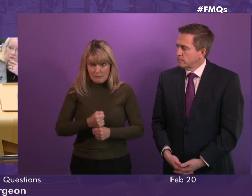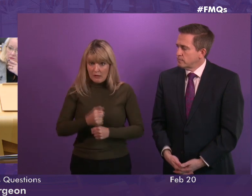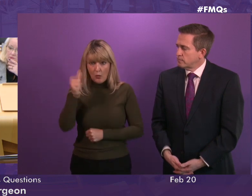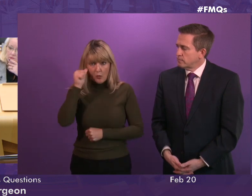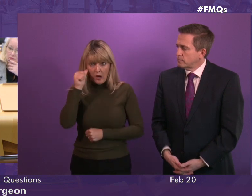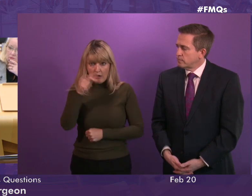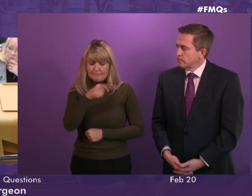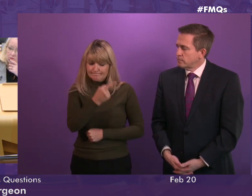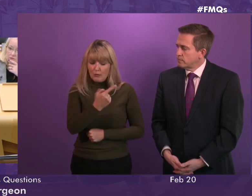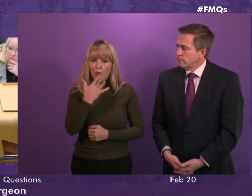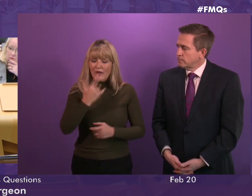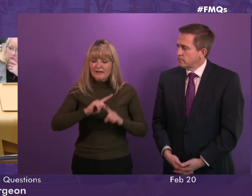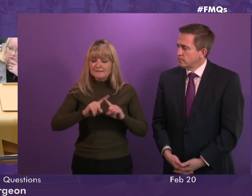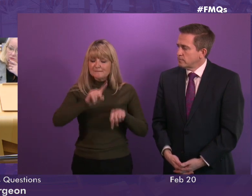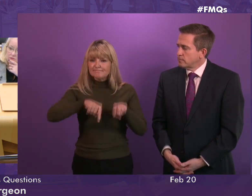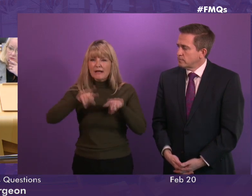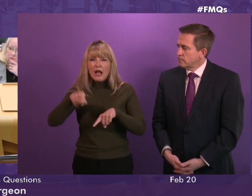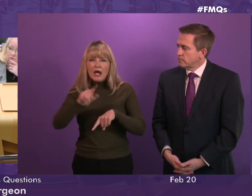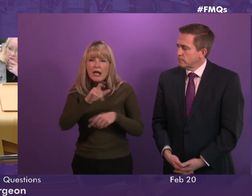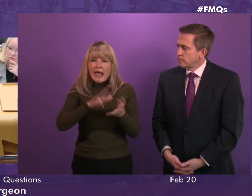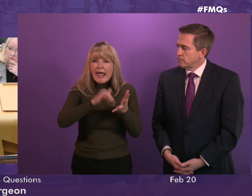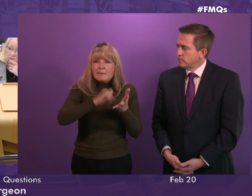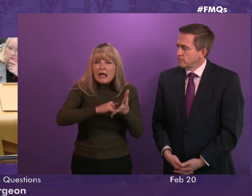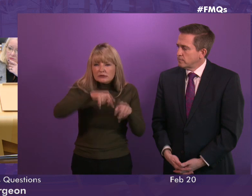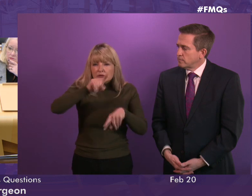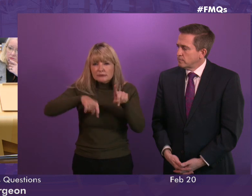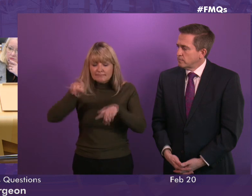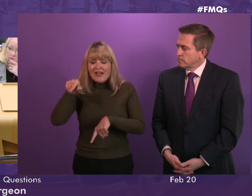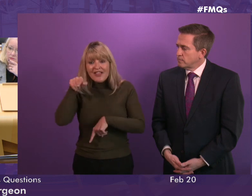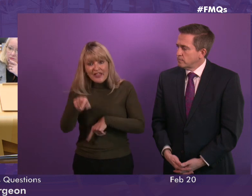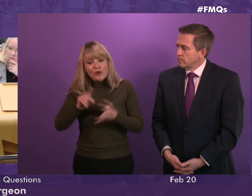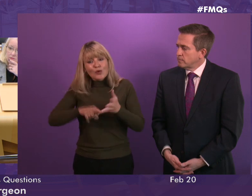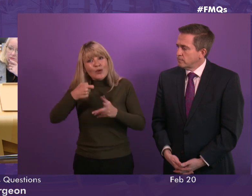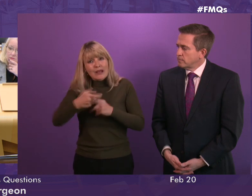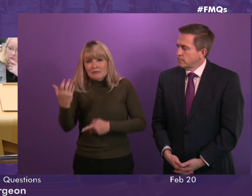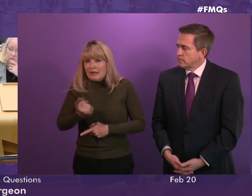fluctuating condition such as MS are failed badly by the United Kingdom’s benefits system.